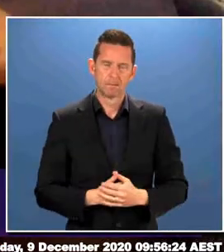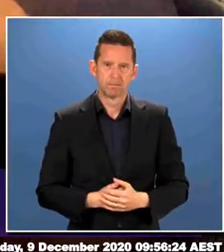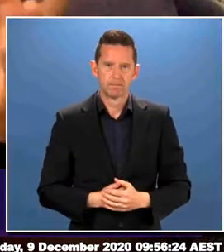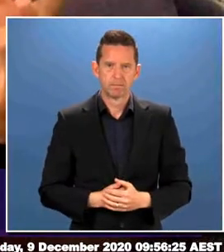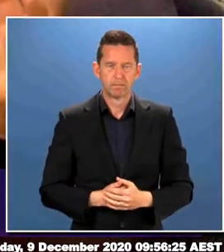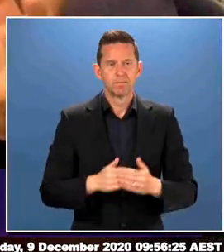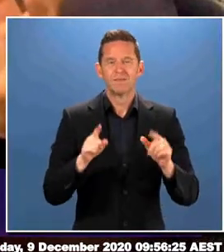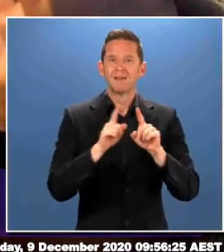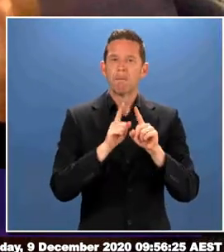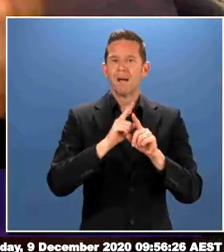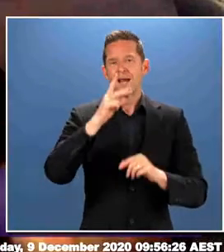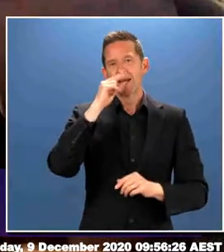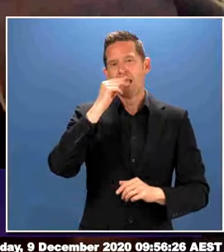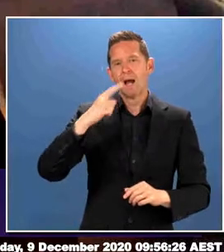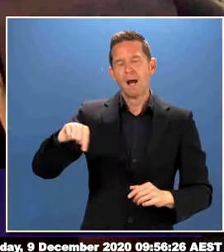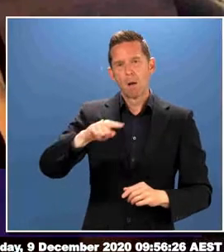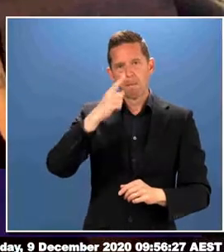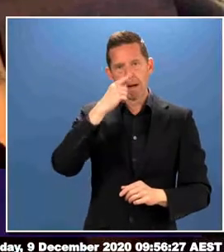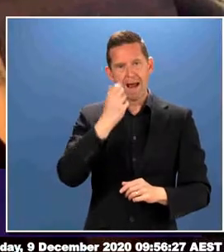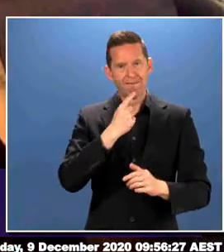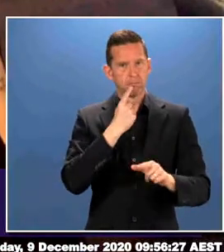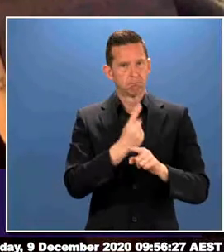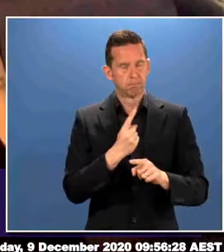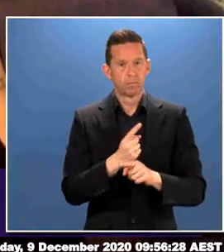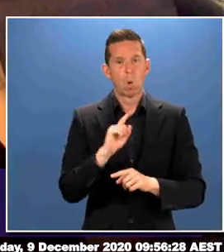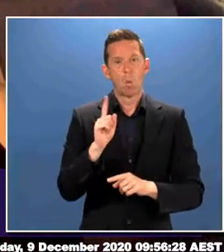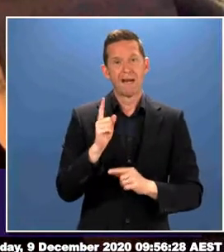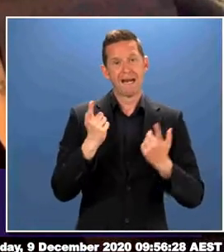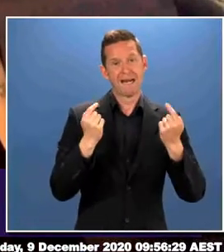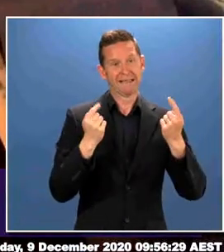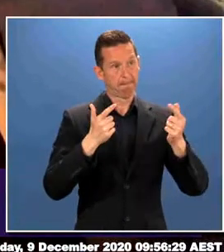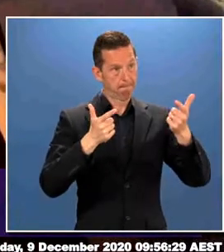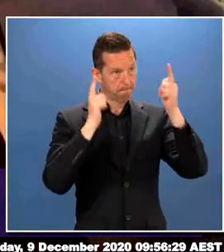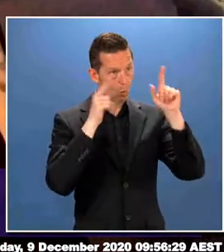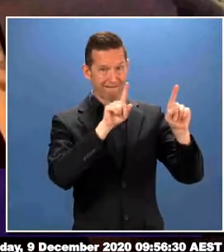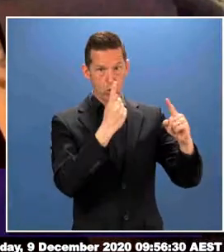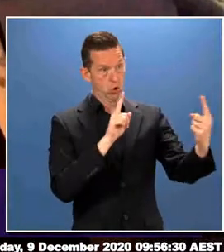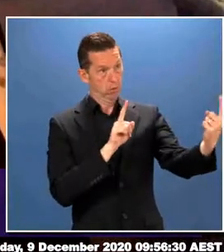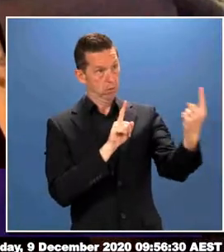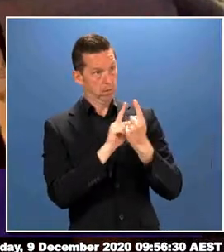young people said it's so much easier to have a conversation with your boss when they come to you first.